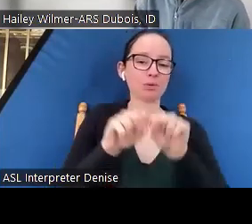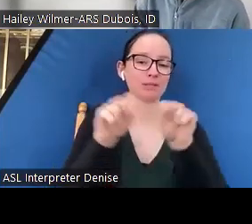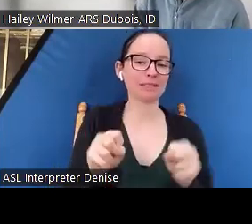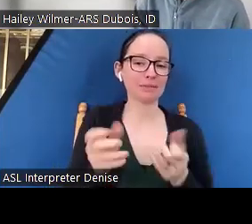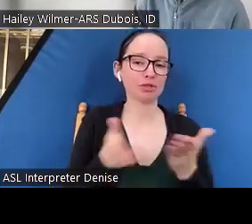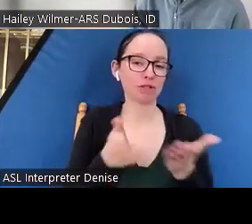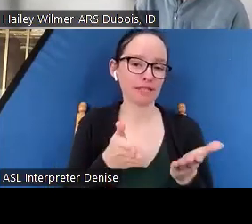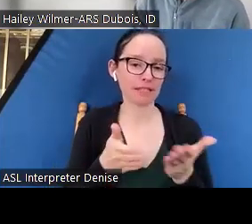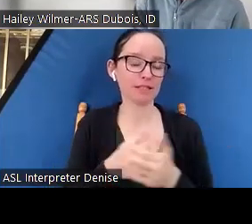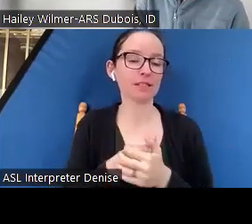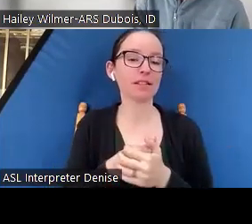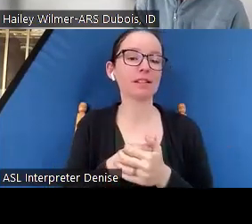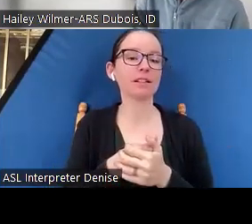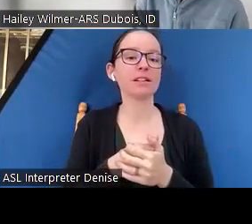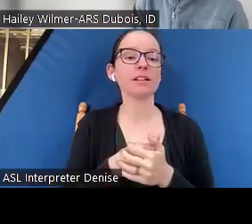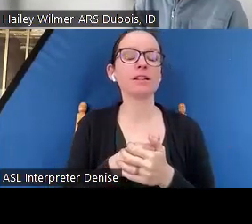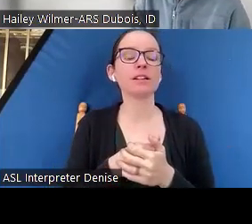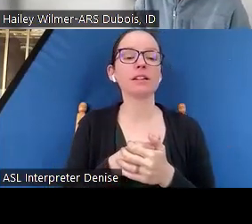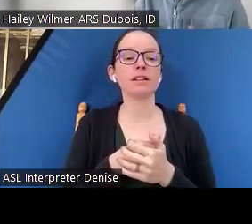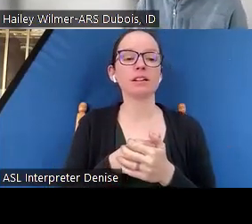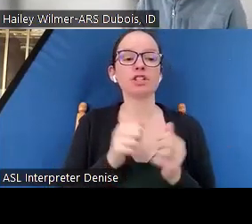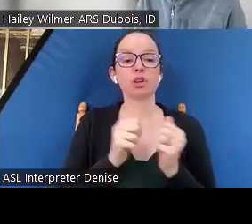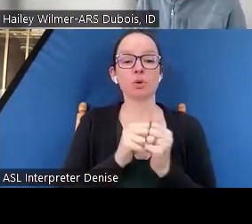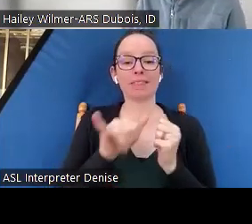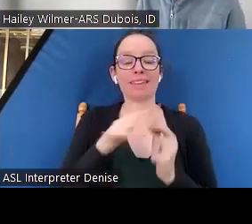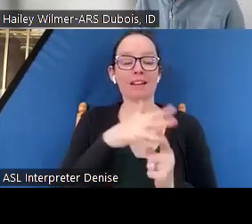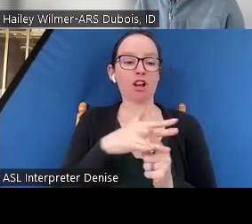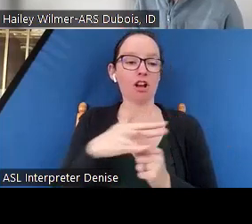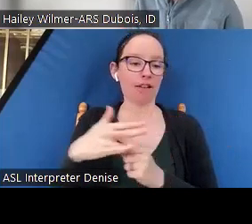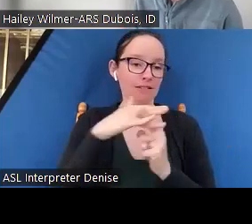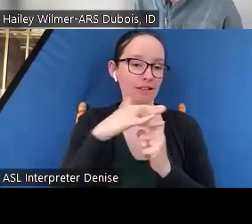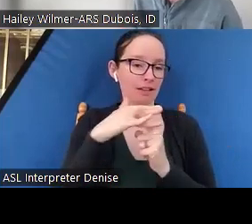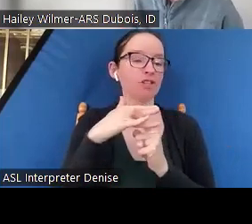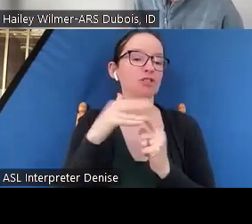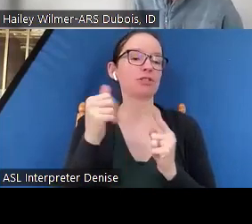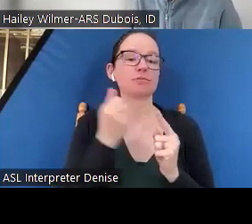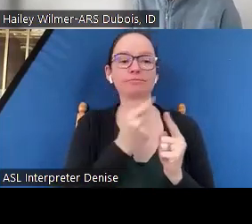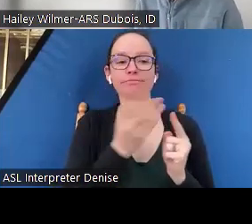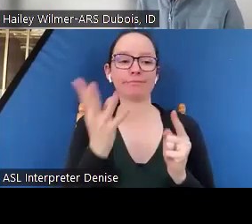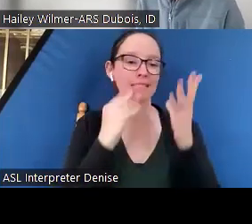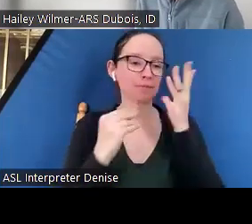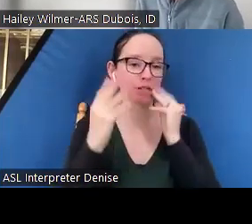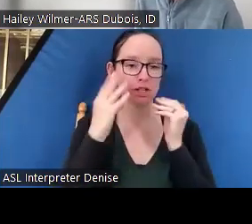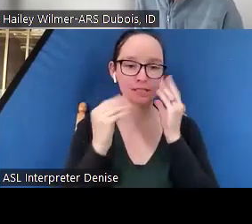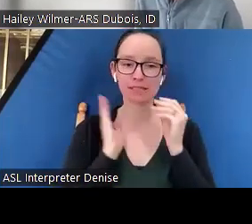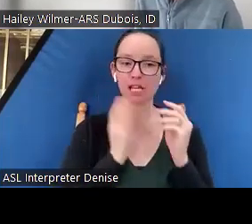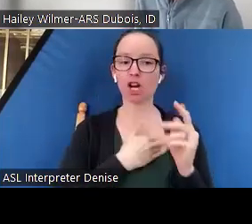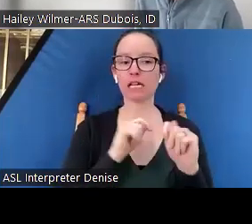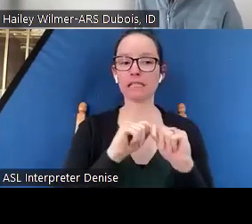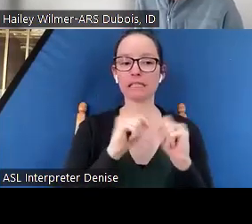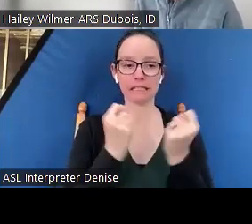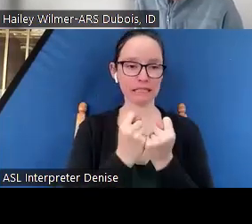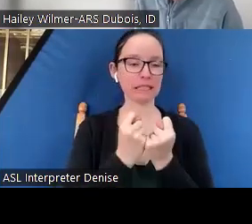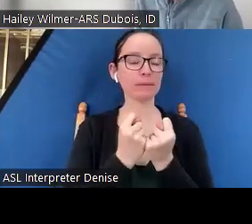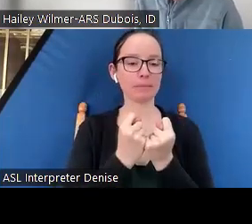So in that context, there are a number of of experiences that our team has had that we draw from for these lessons.